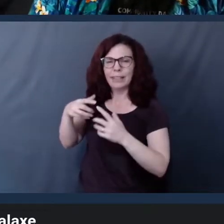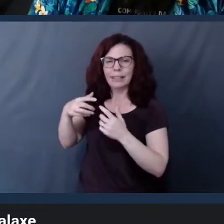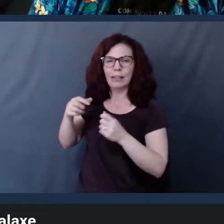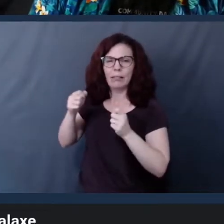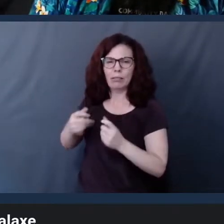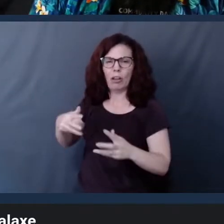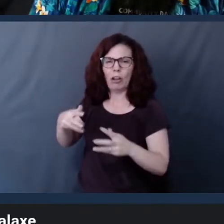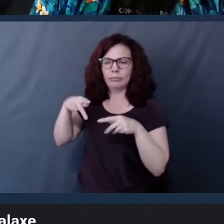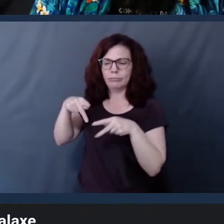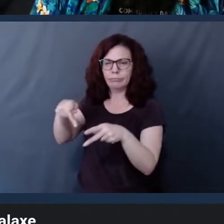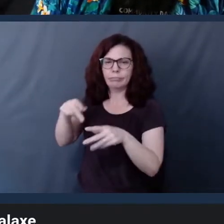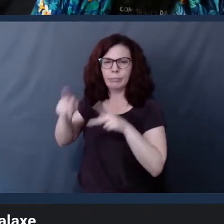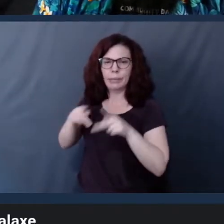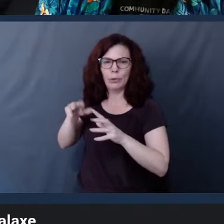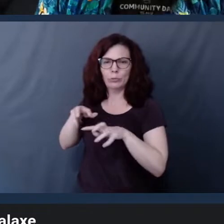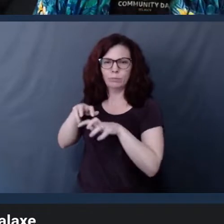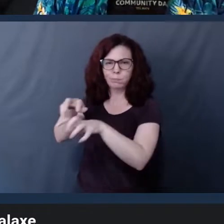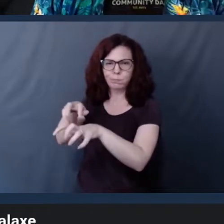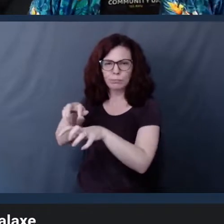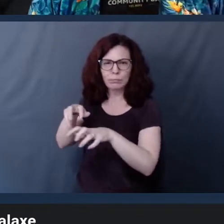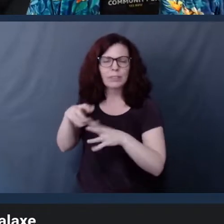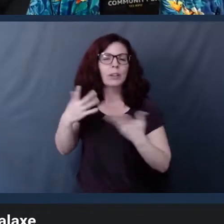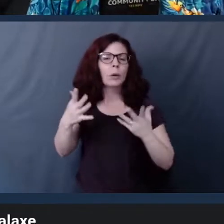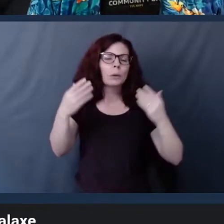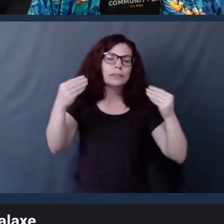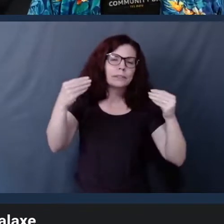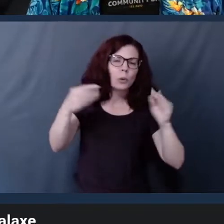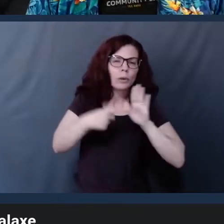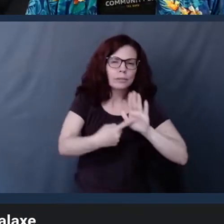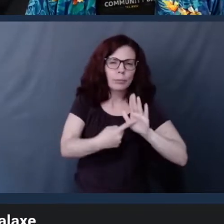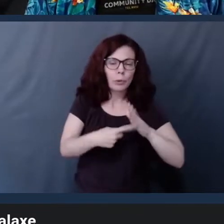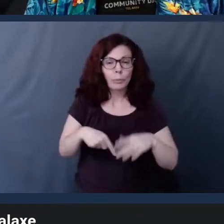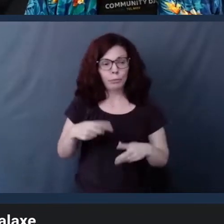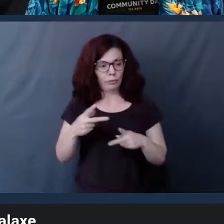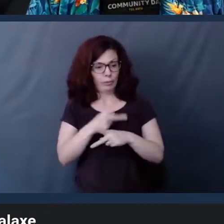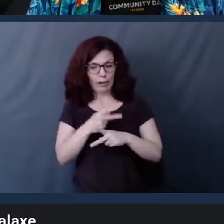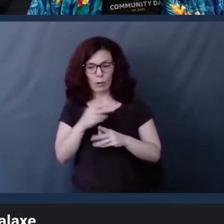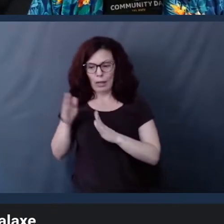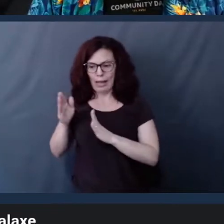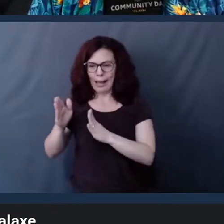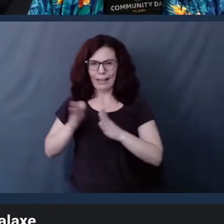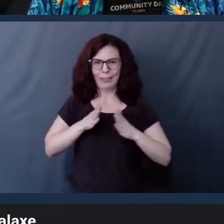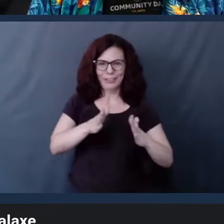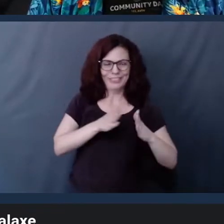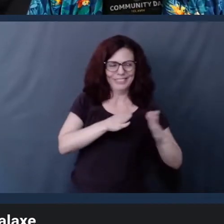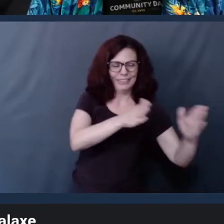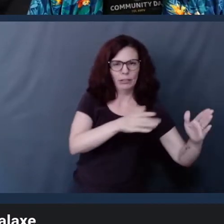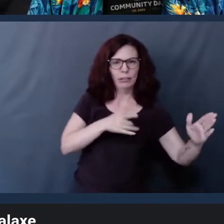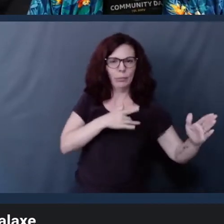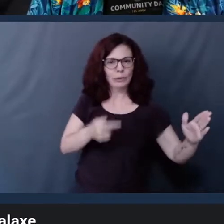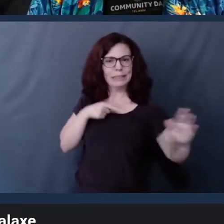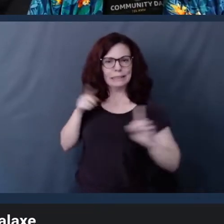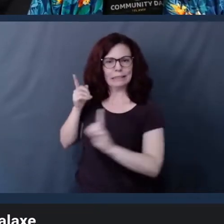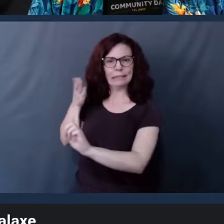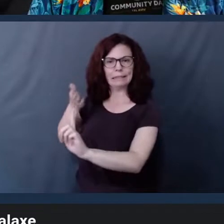So in a retail example, you can figure out what aisles are most people going to and what aisles